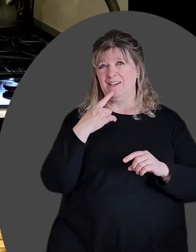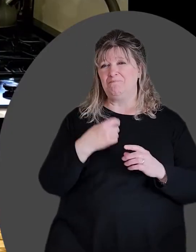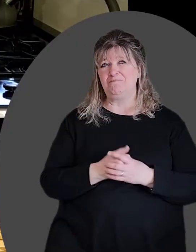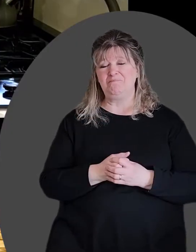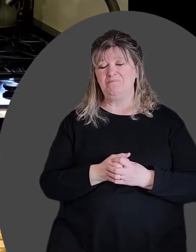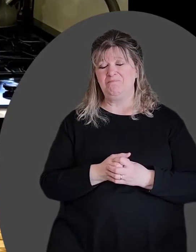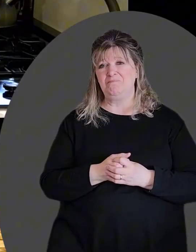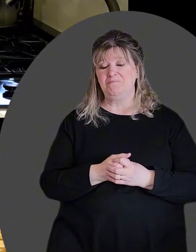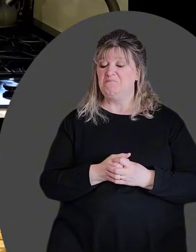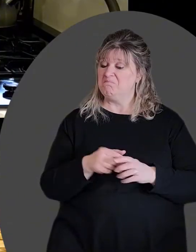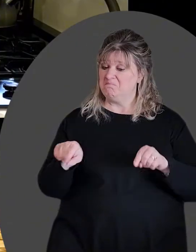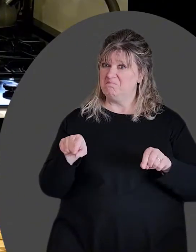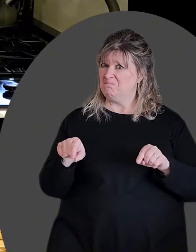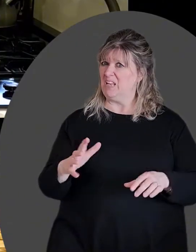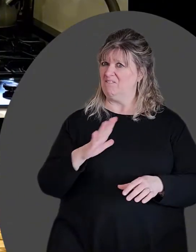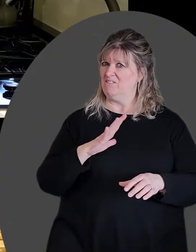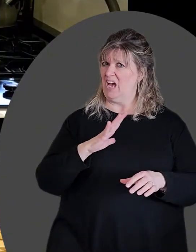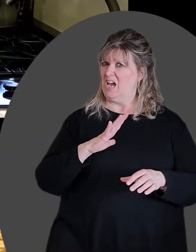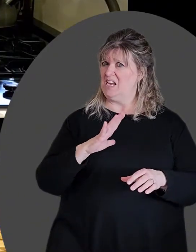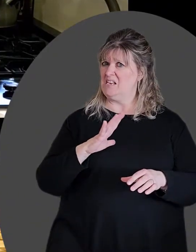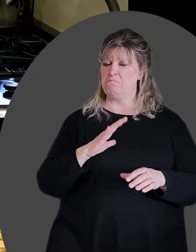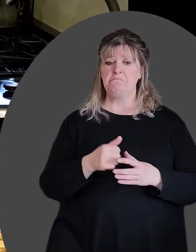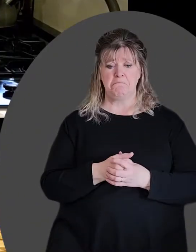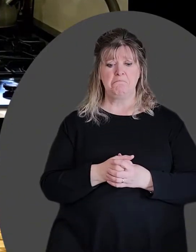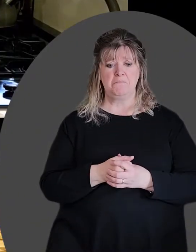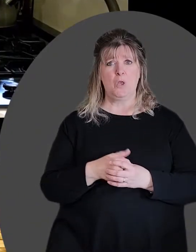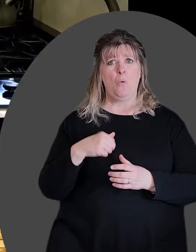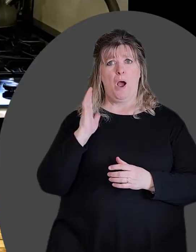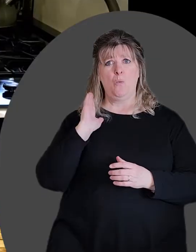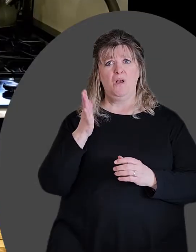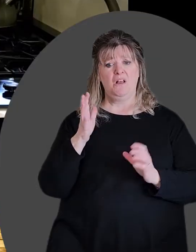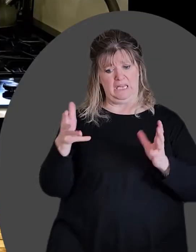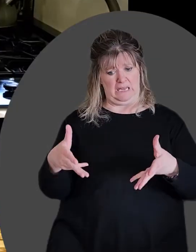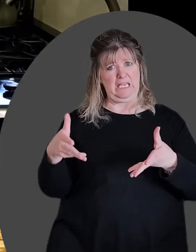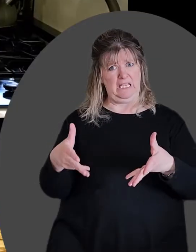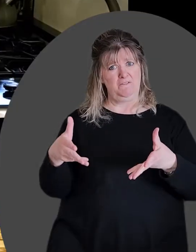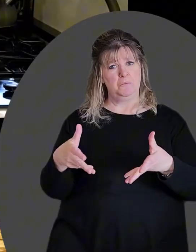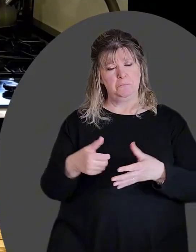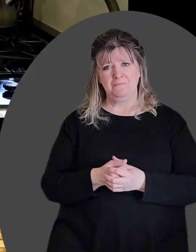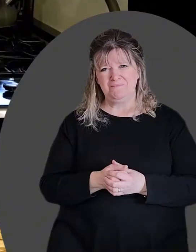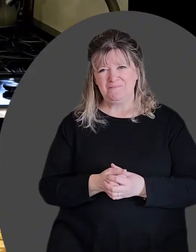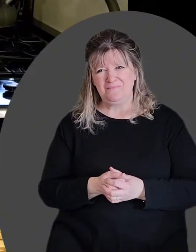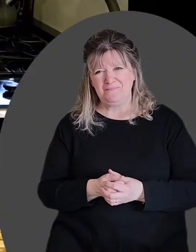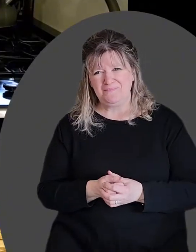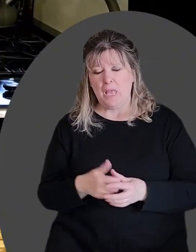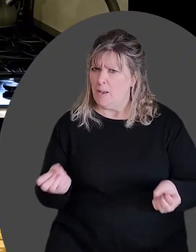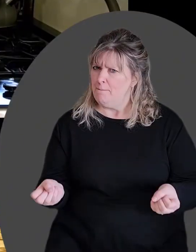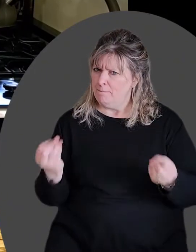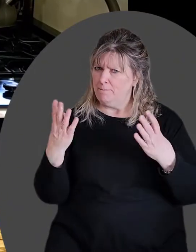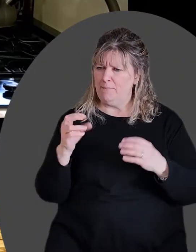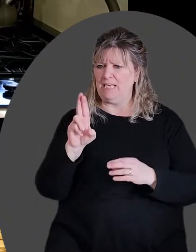they're fine just the way they are so I'm gonna leave them leave them this way many of the recipes that I found